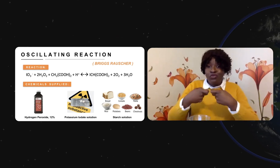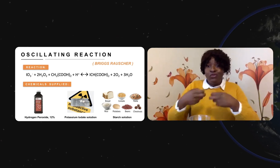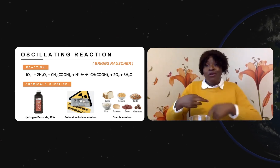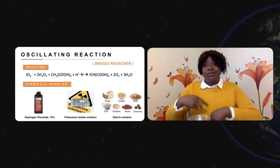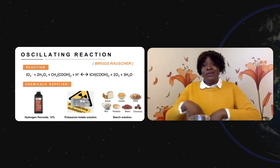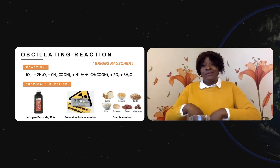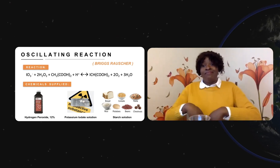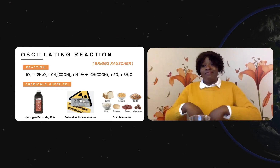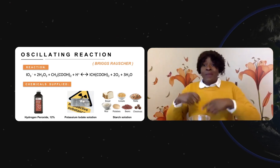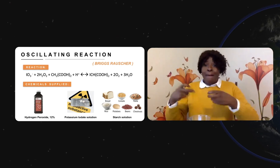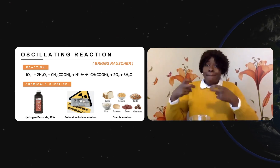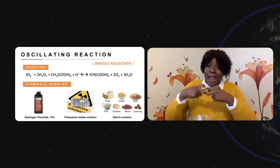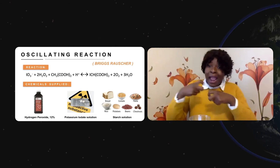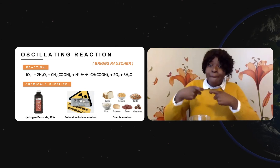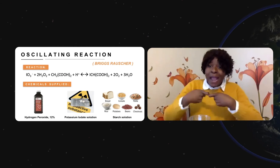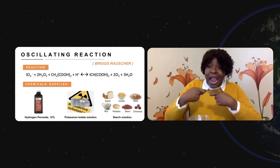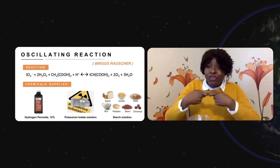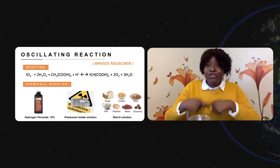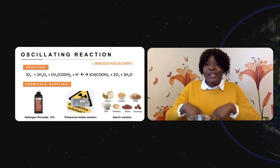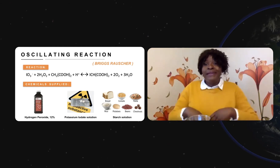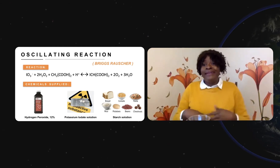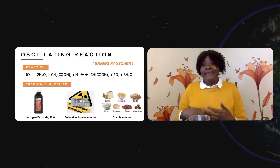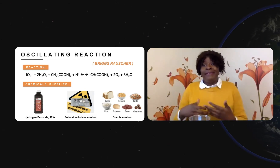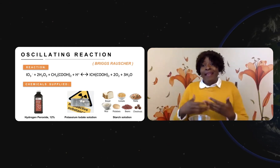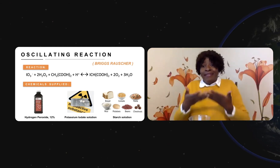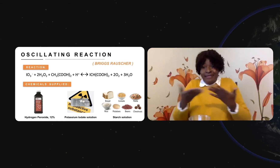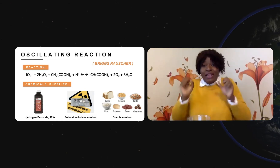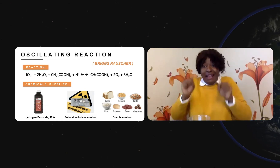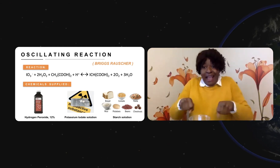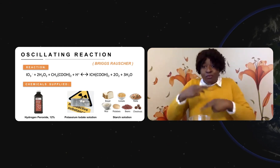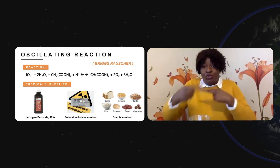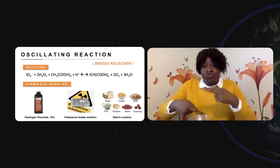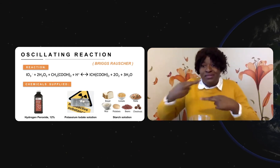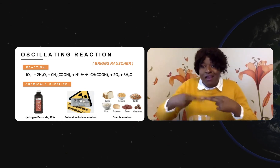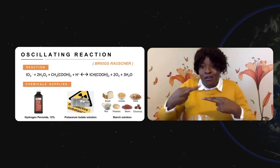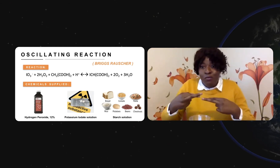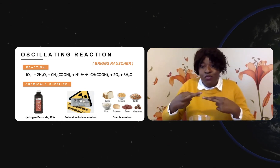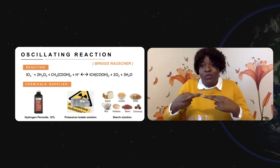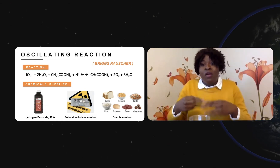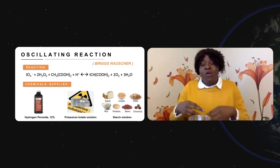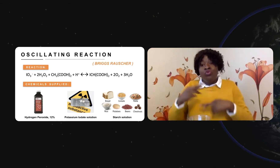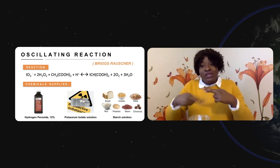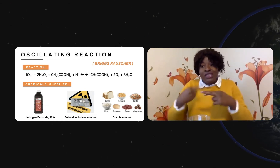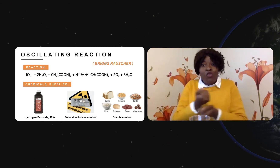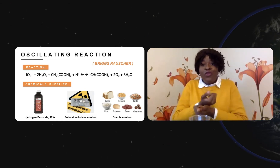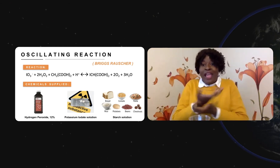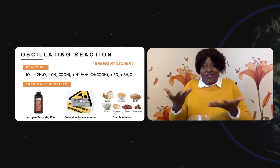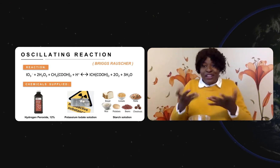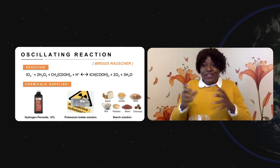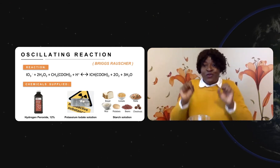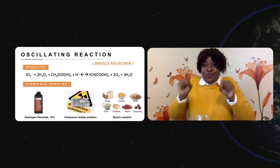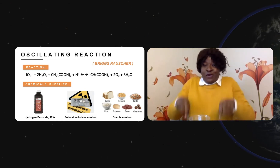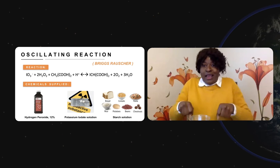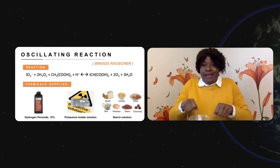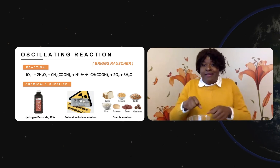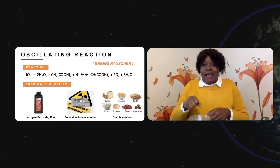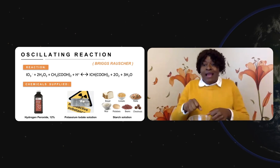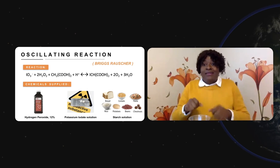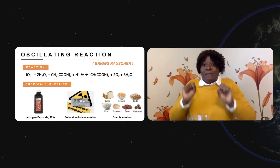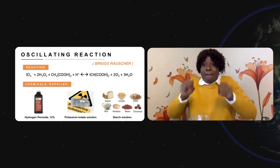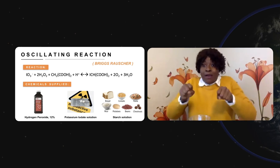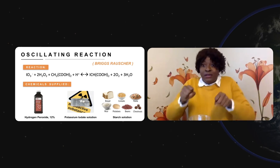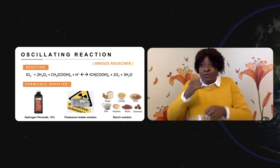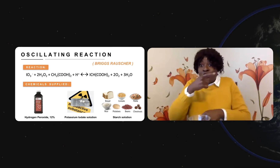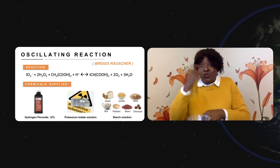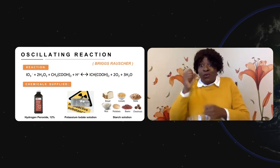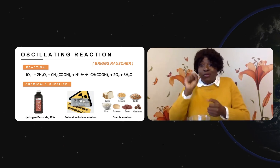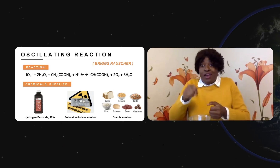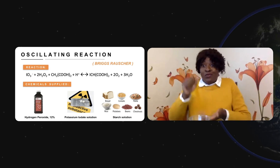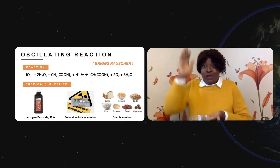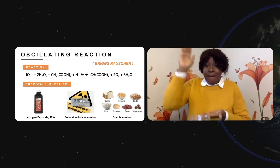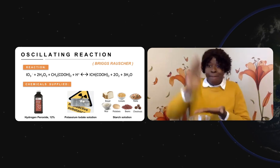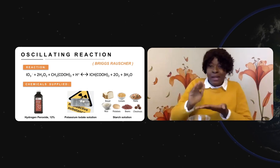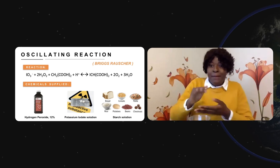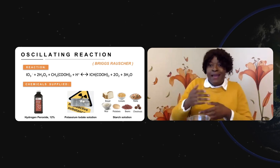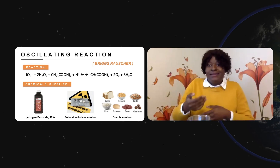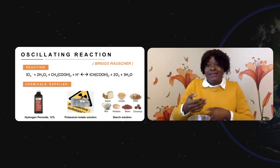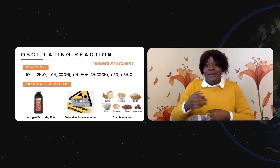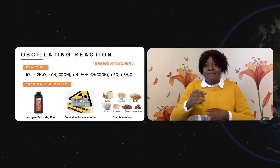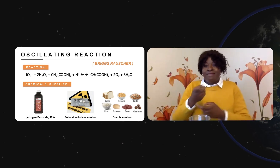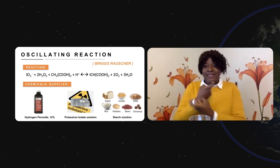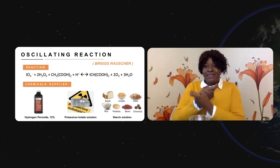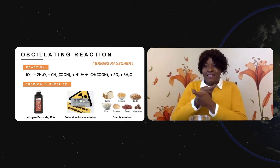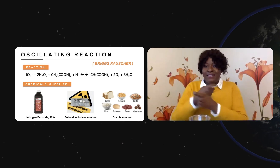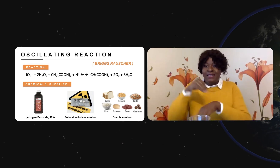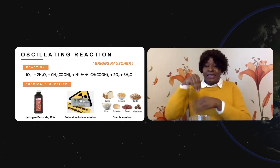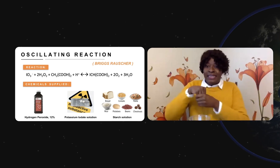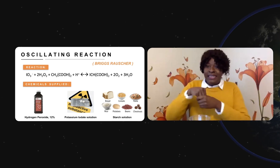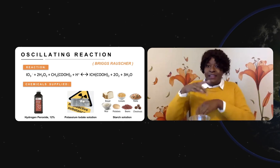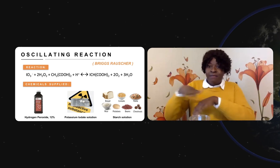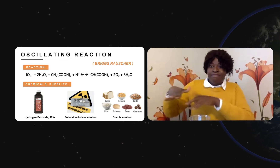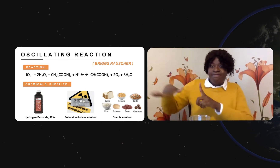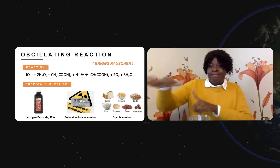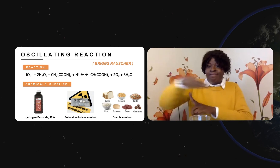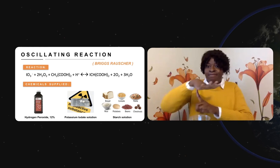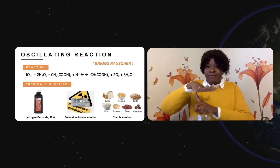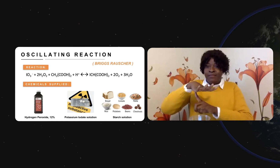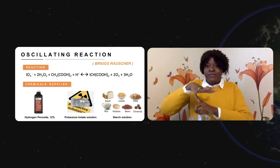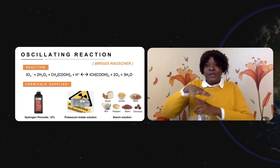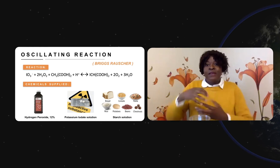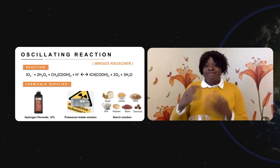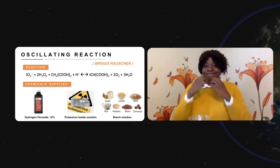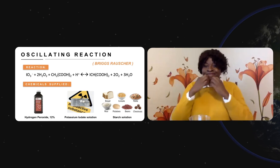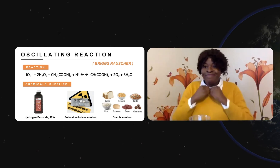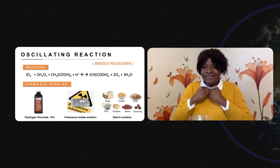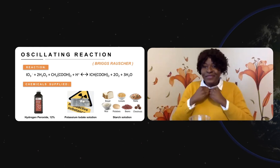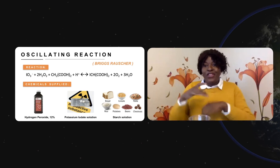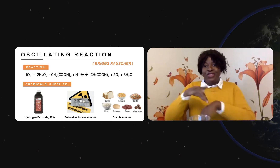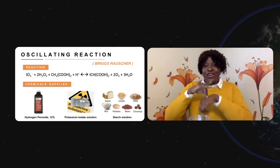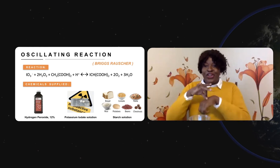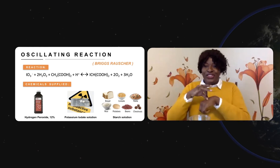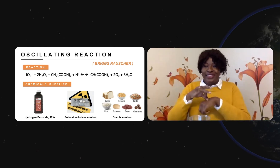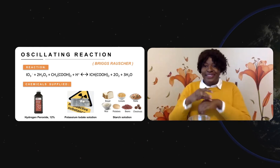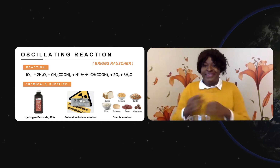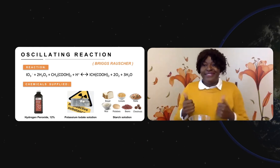Any batteries or electronics can be recycled to minimize the toxic impact on the earth.